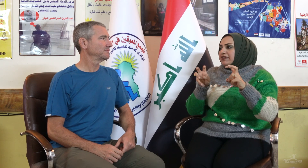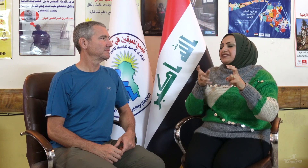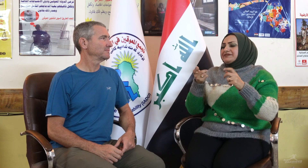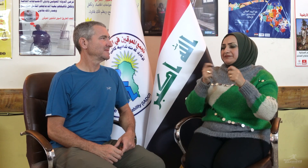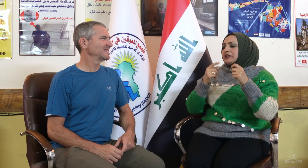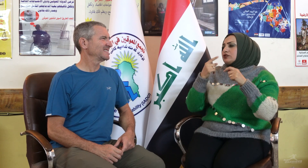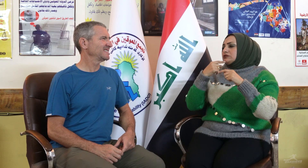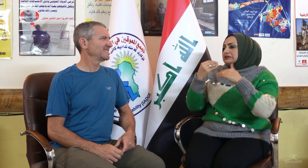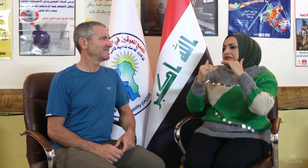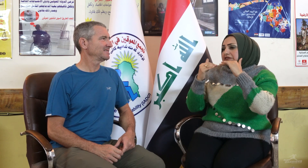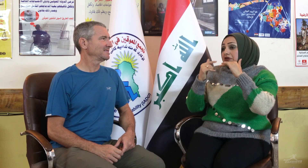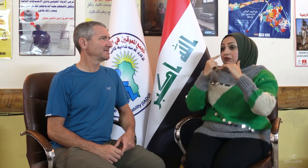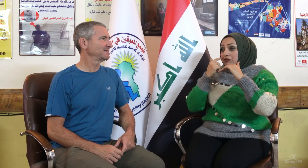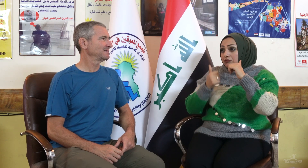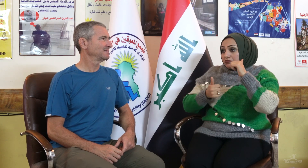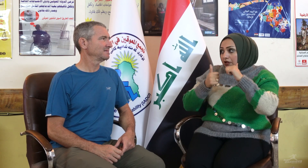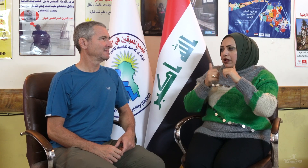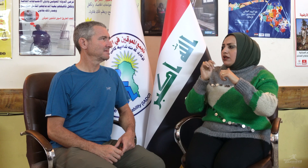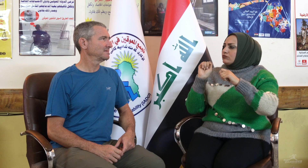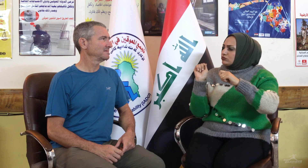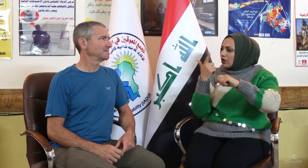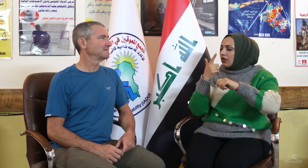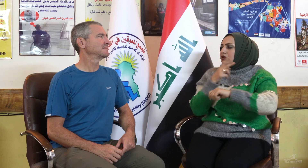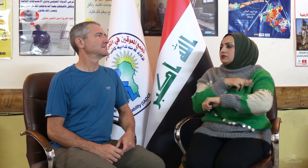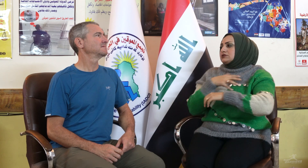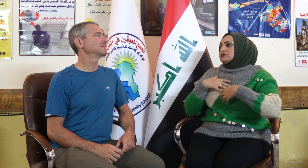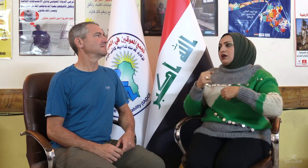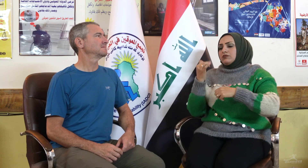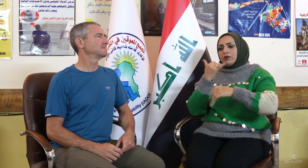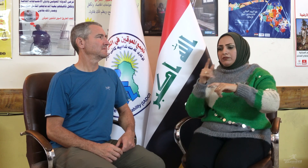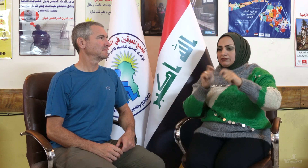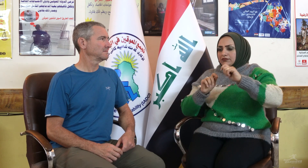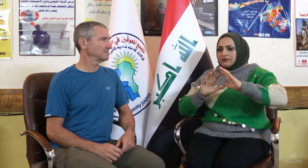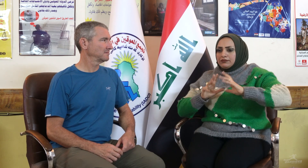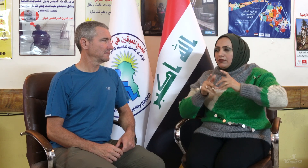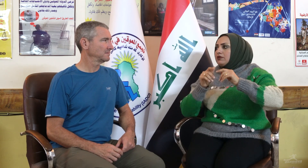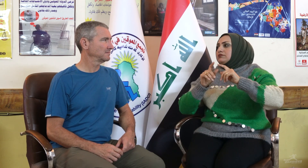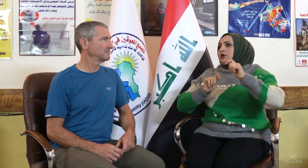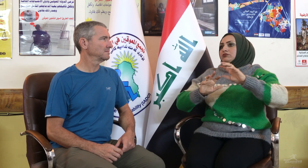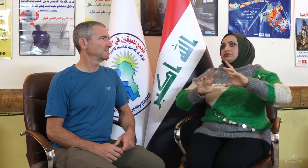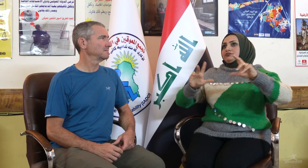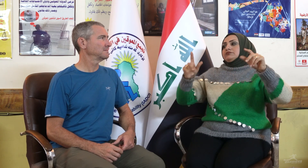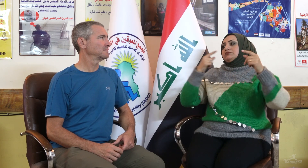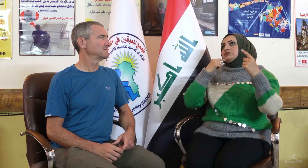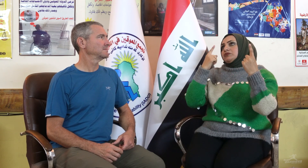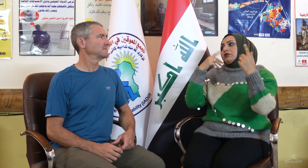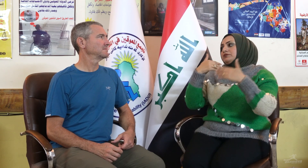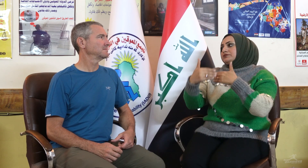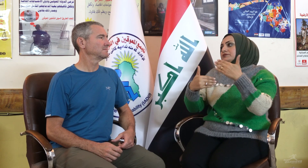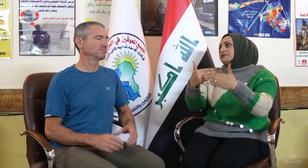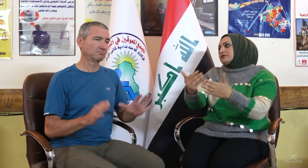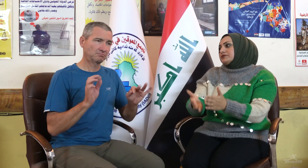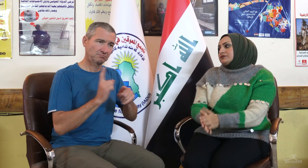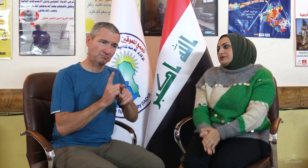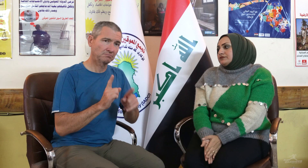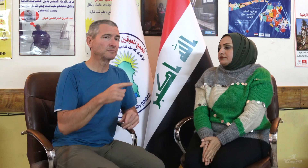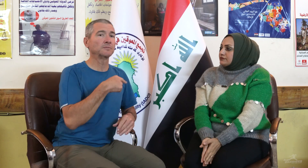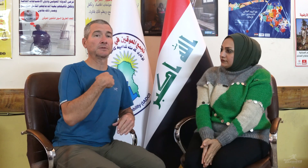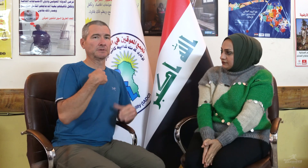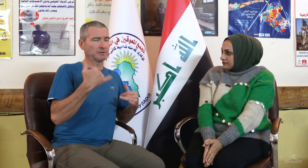If we can keep this going and show that our efforts have been successful, we can continue to expand. Right.